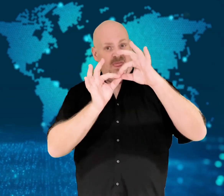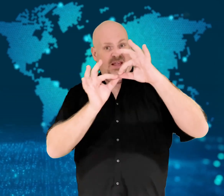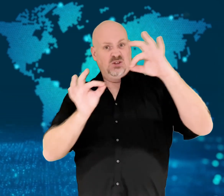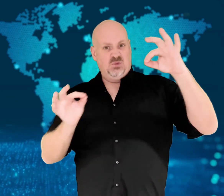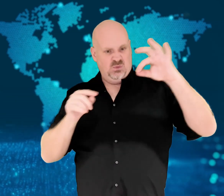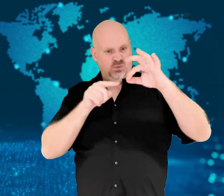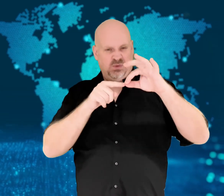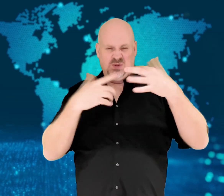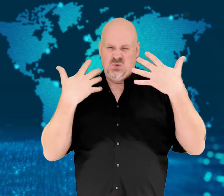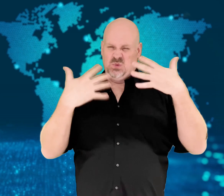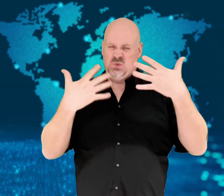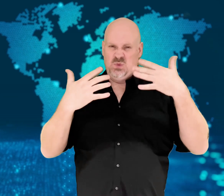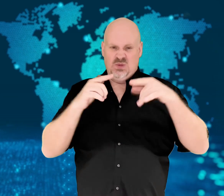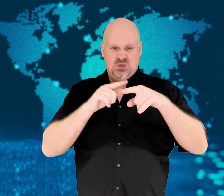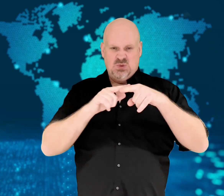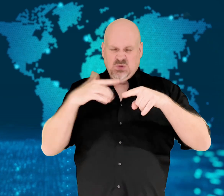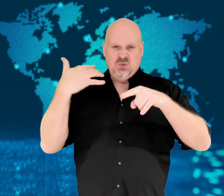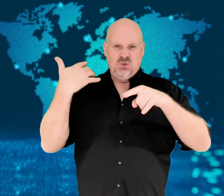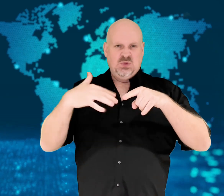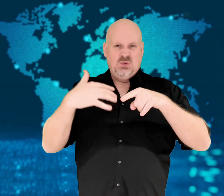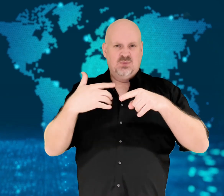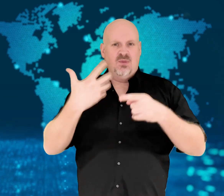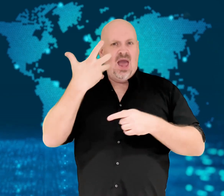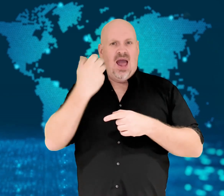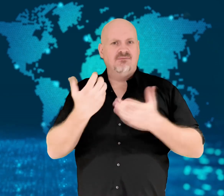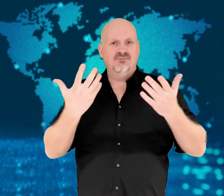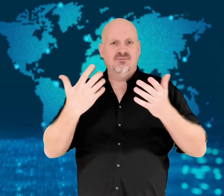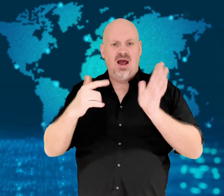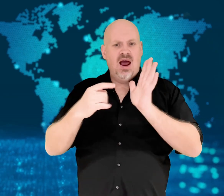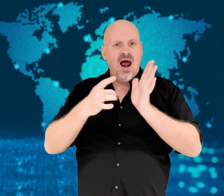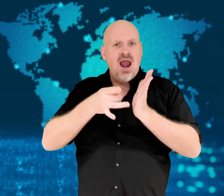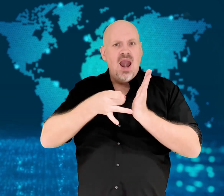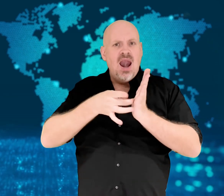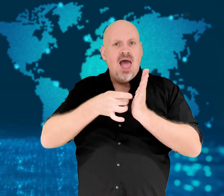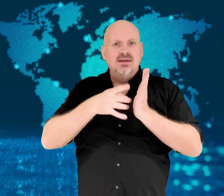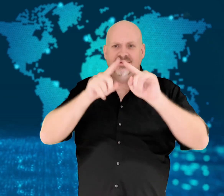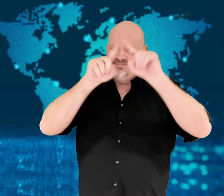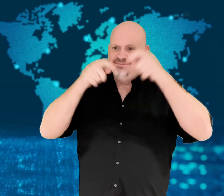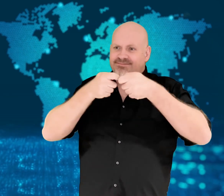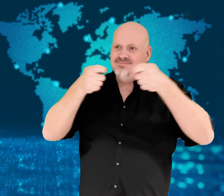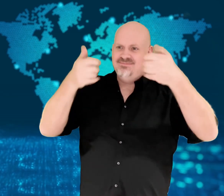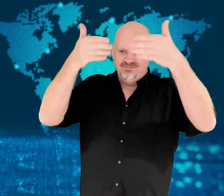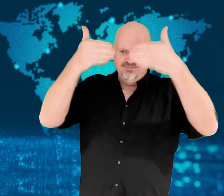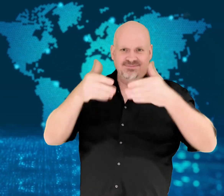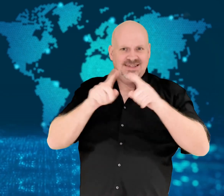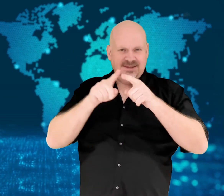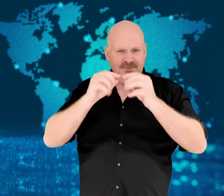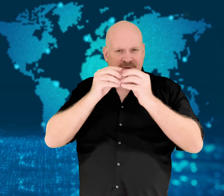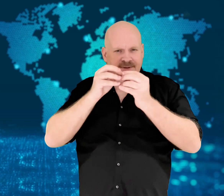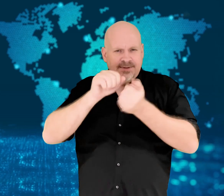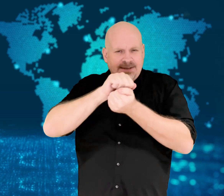or riding bikes when they were injured.